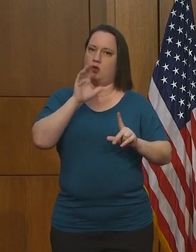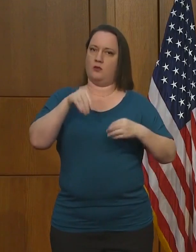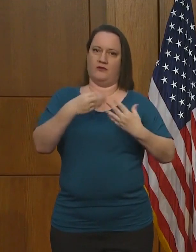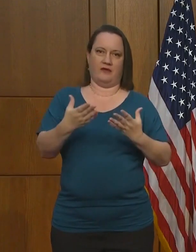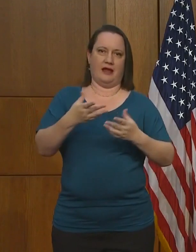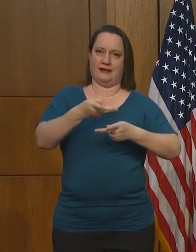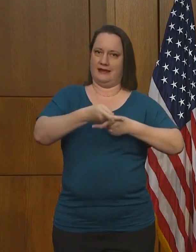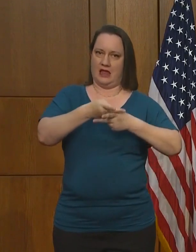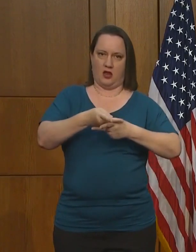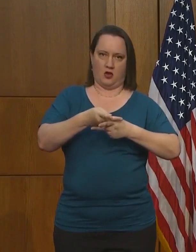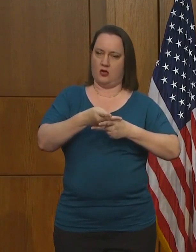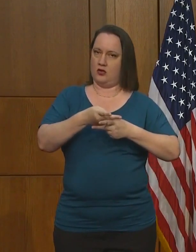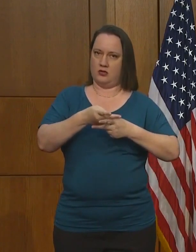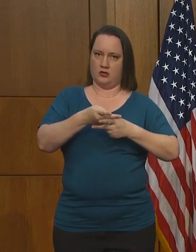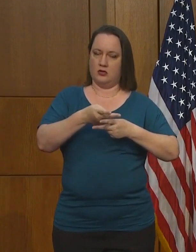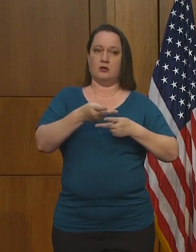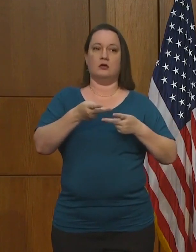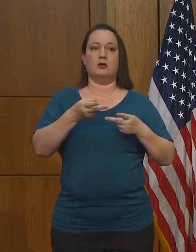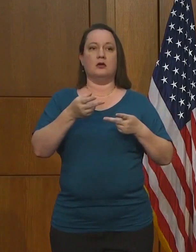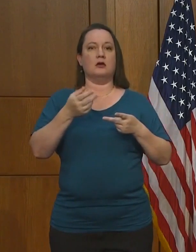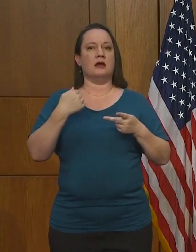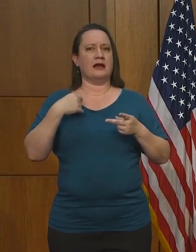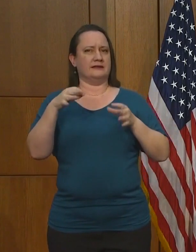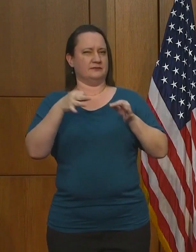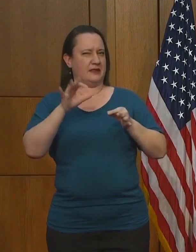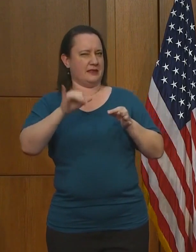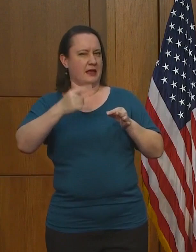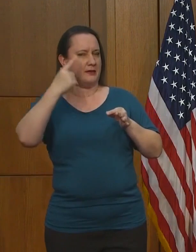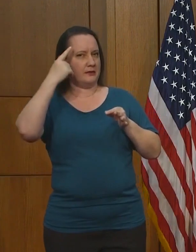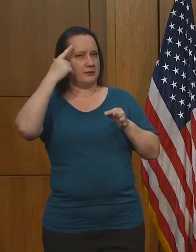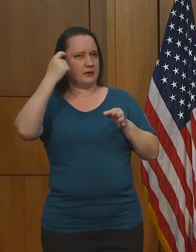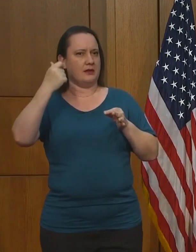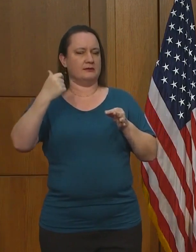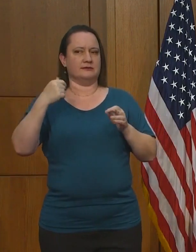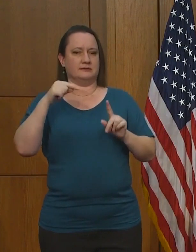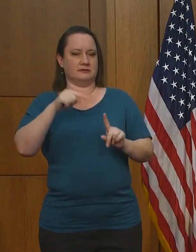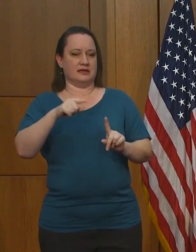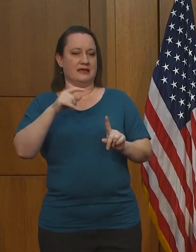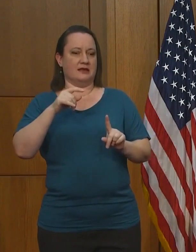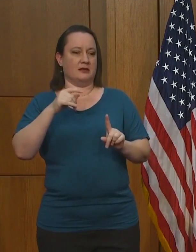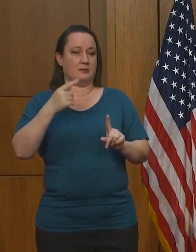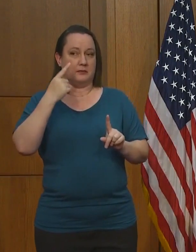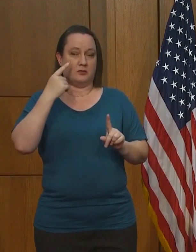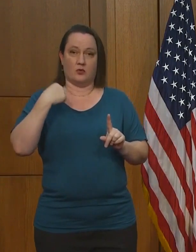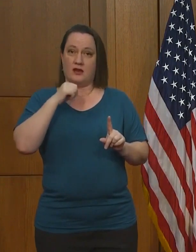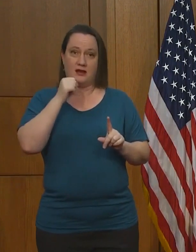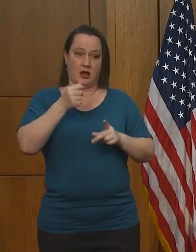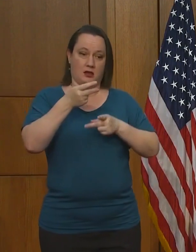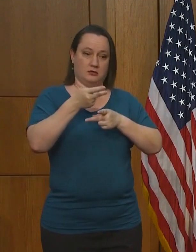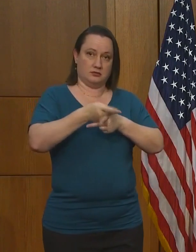OF THE PATIENTS WE DON'T PROVIDE THE CARE AND I SAY THAT